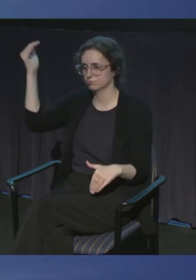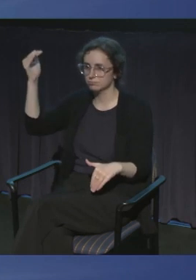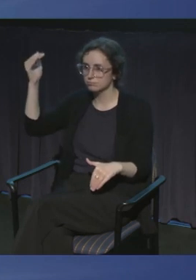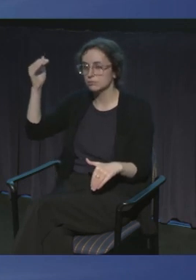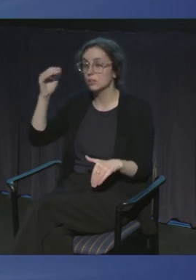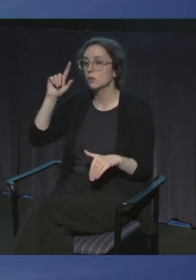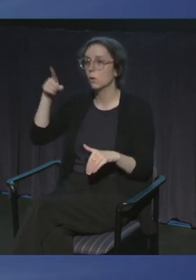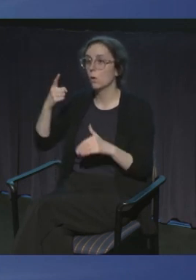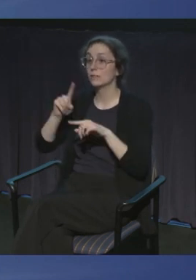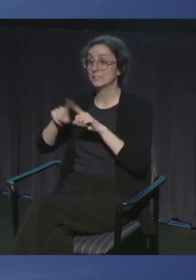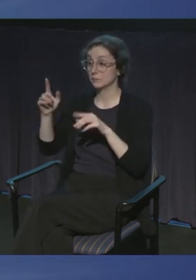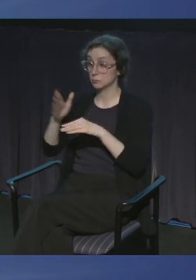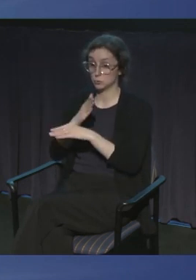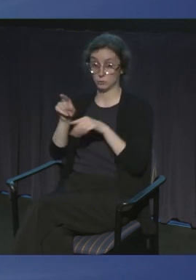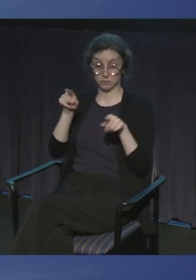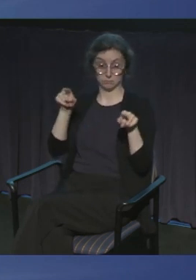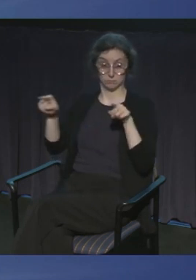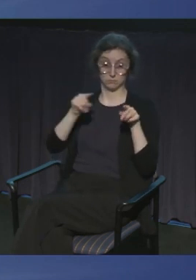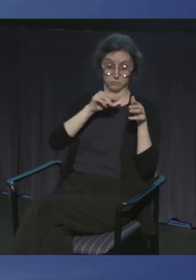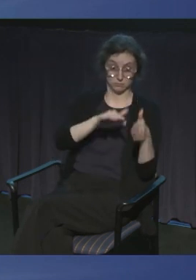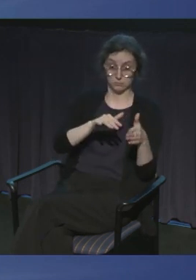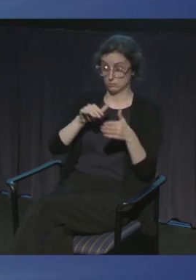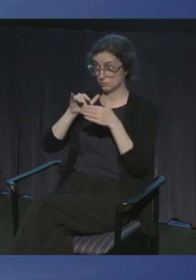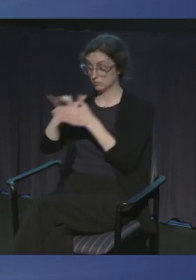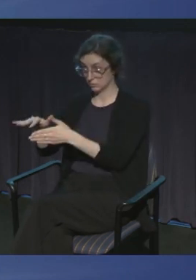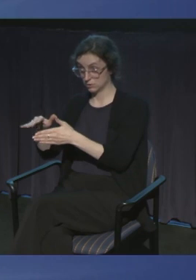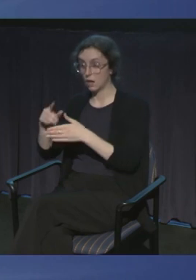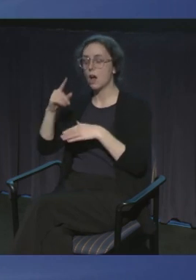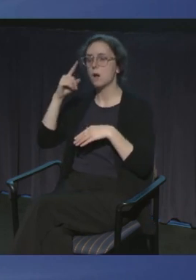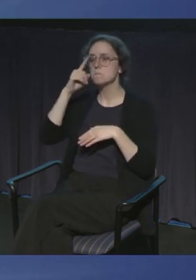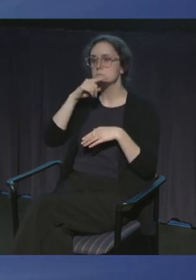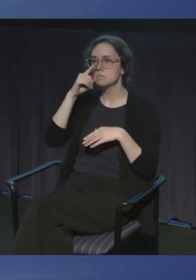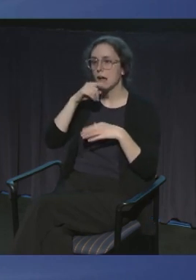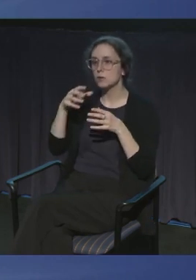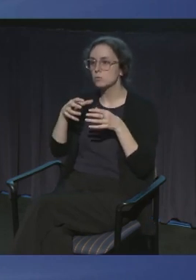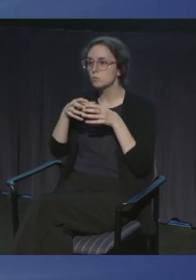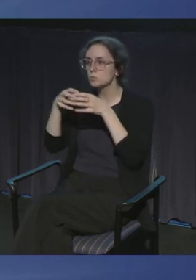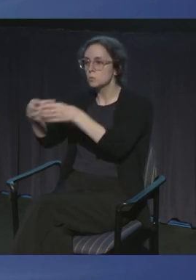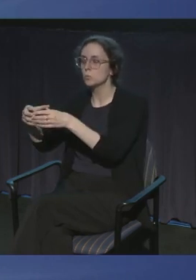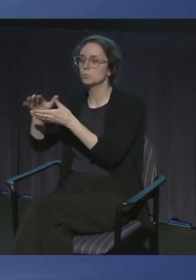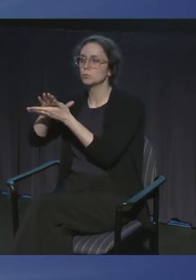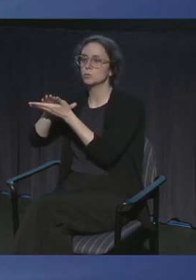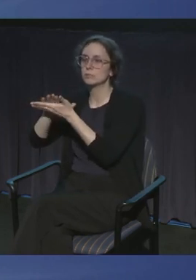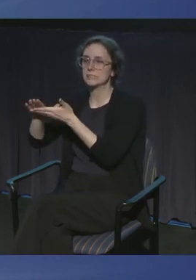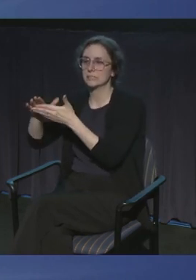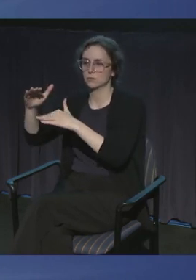HOWEVER THIS WAS NOT AS DRAMATIC AS THIS CASE WHERE WE SAW SUCH DRAMATIC DIFFERENCES. THE ONLY DIFFERENCE BETWEEN THESE TWO WAS THAT OUR MICE